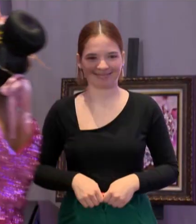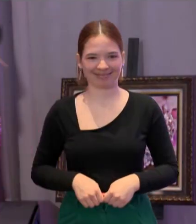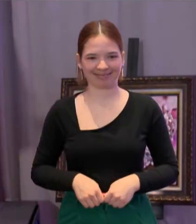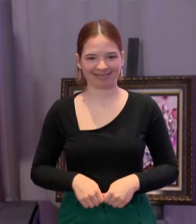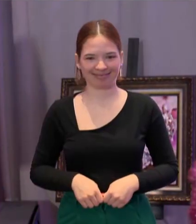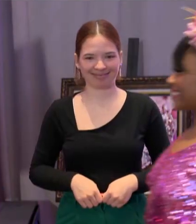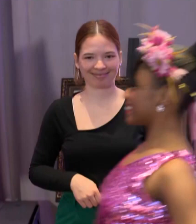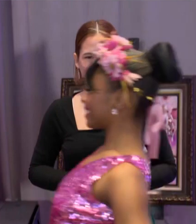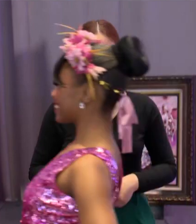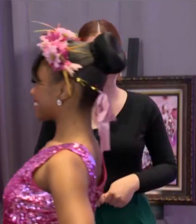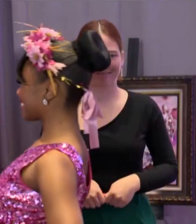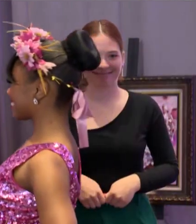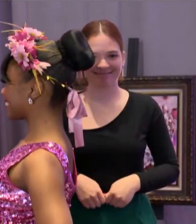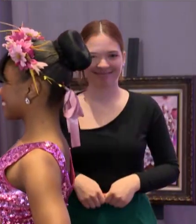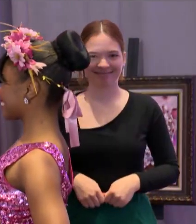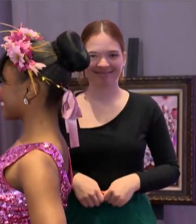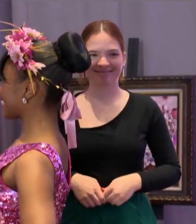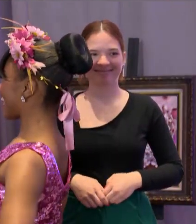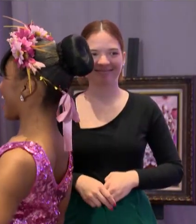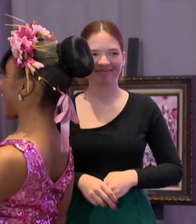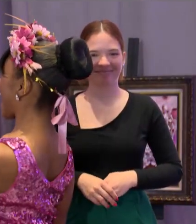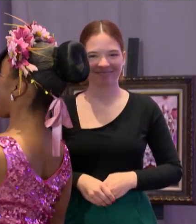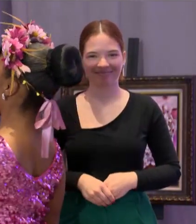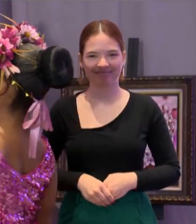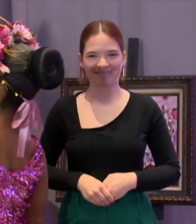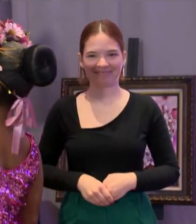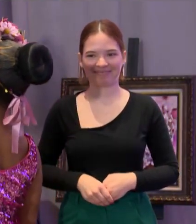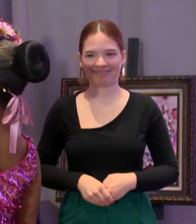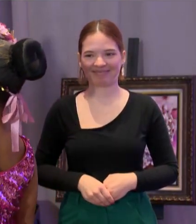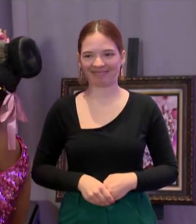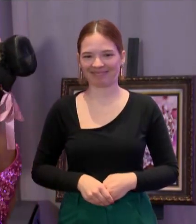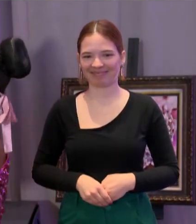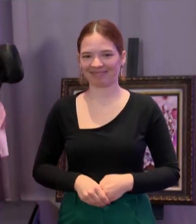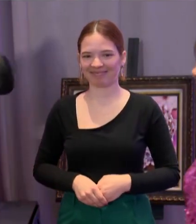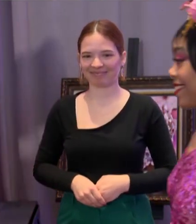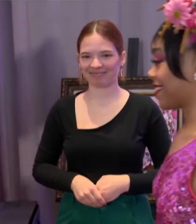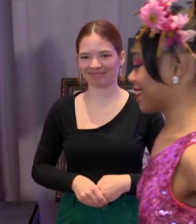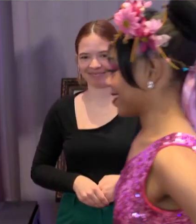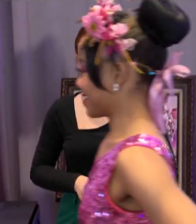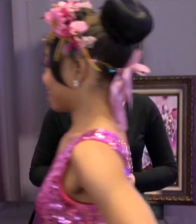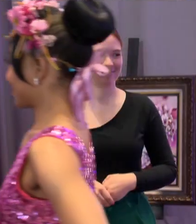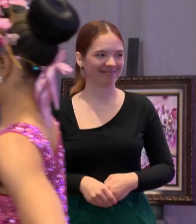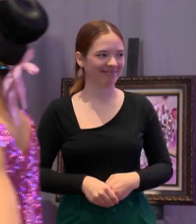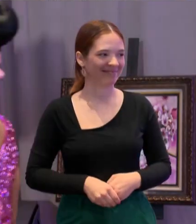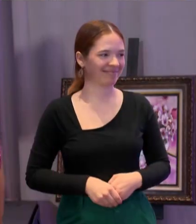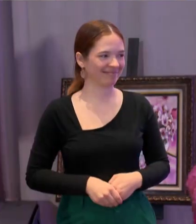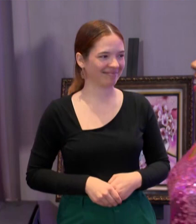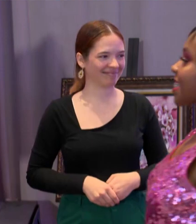A FESTIVAL IN BLOOM A FESTIVAL